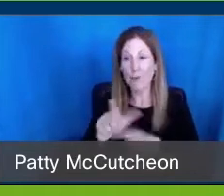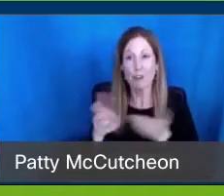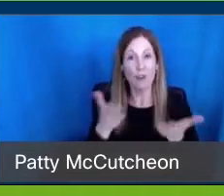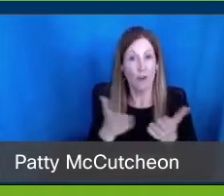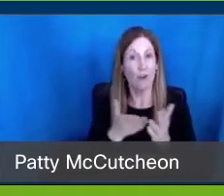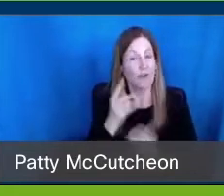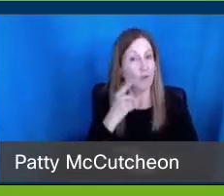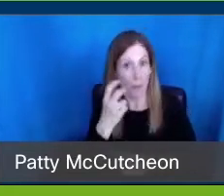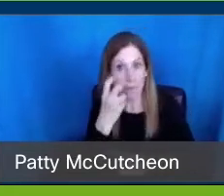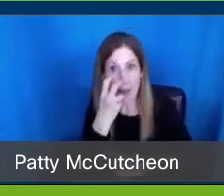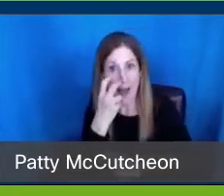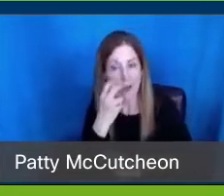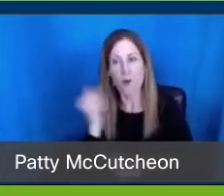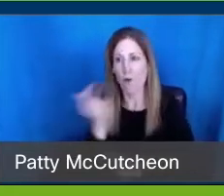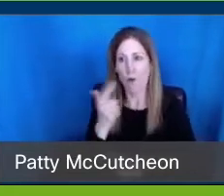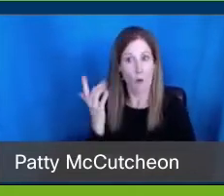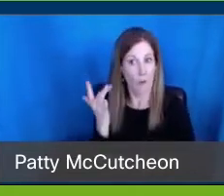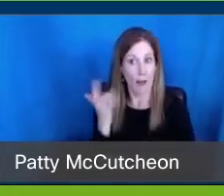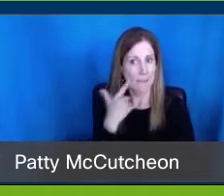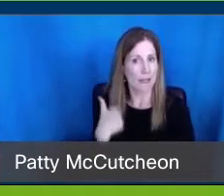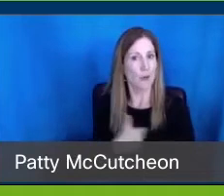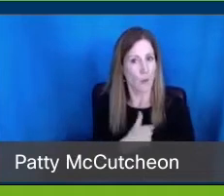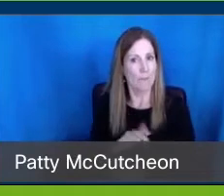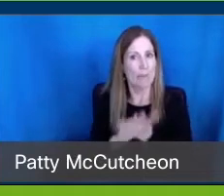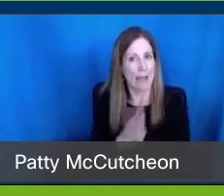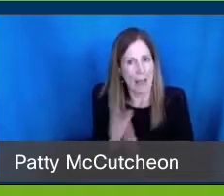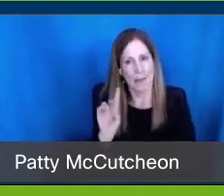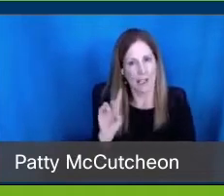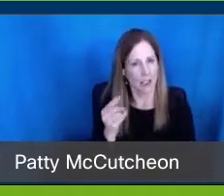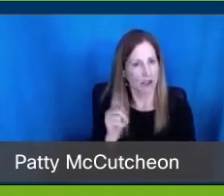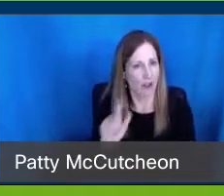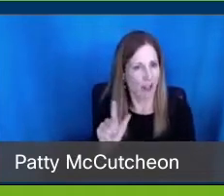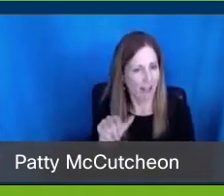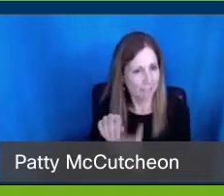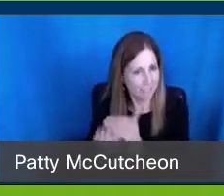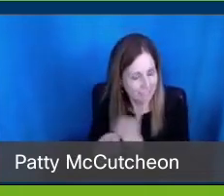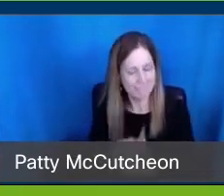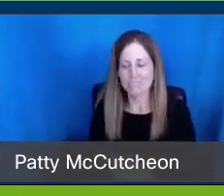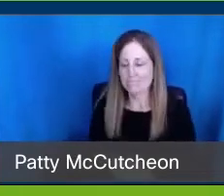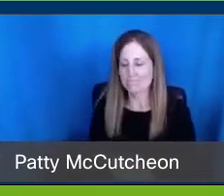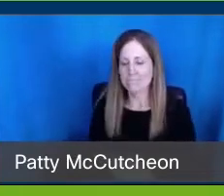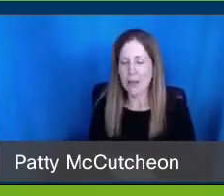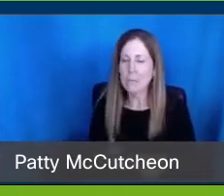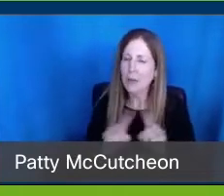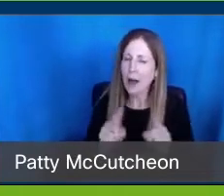all because we are digital. But I wanted a way in which it was simple,